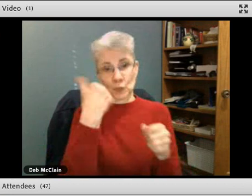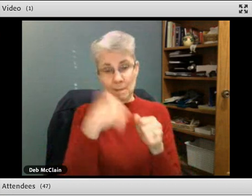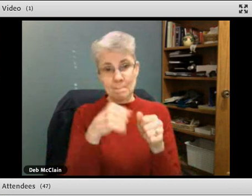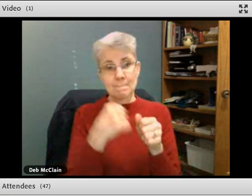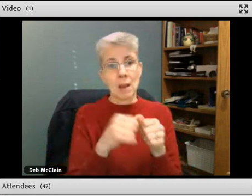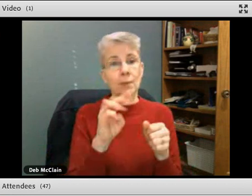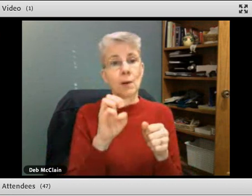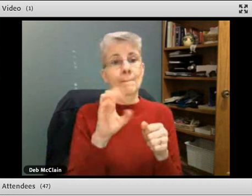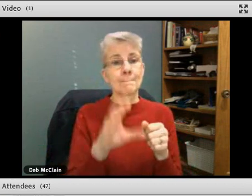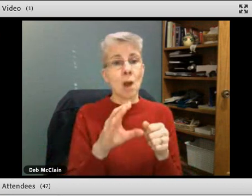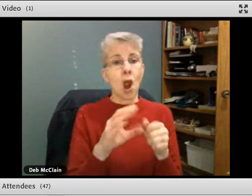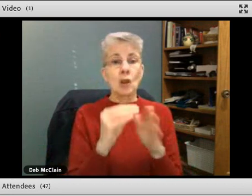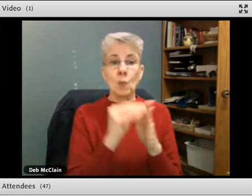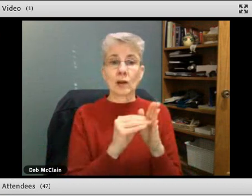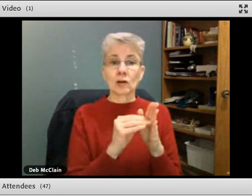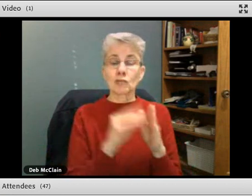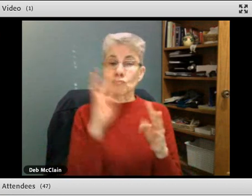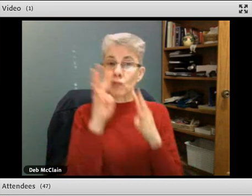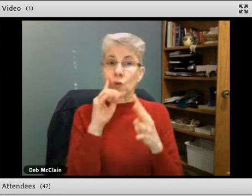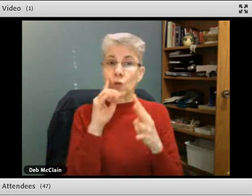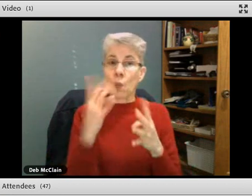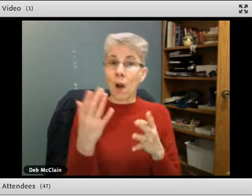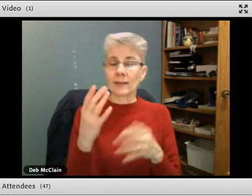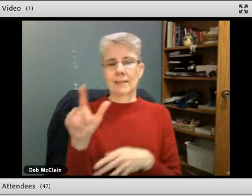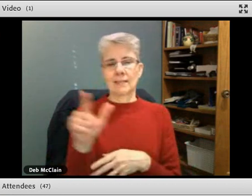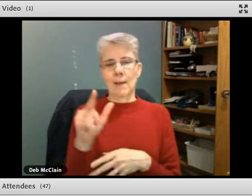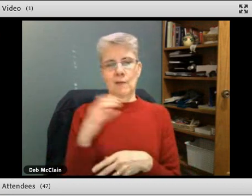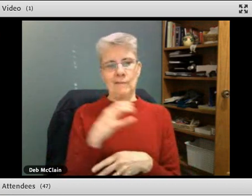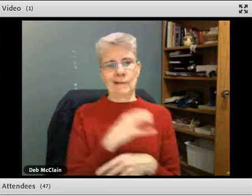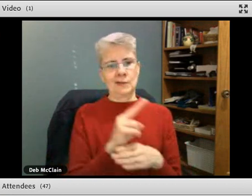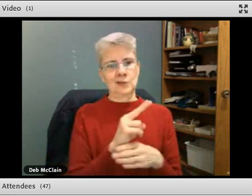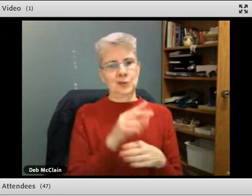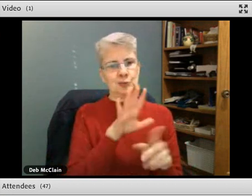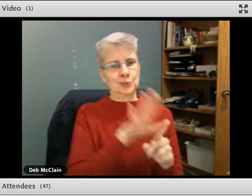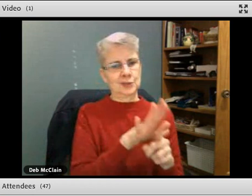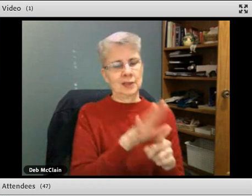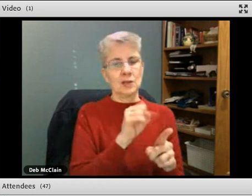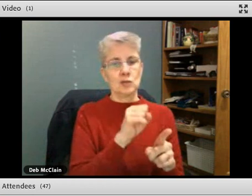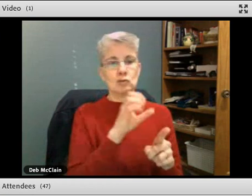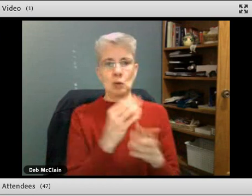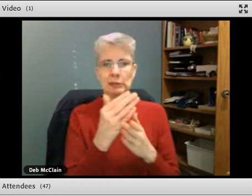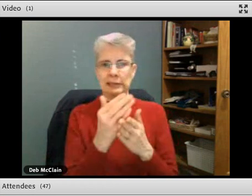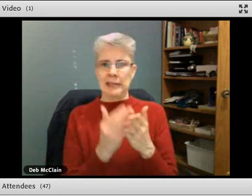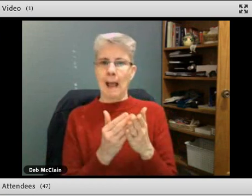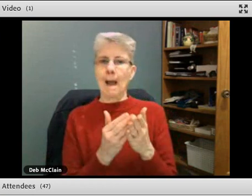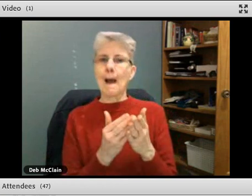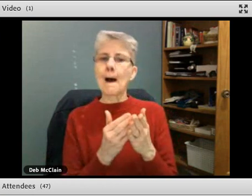and so some of the MARC fields really don't apply to any library other than the Library of Congress.